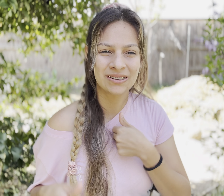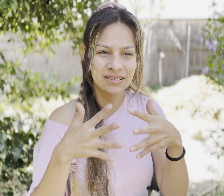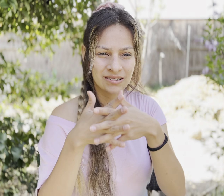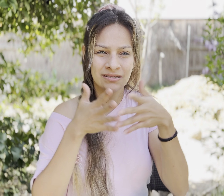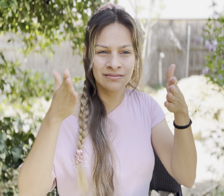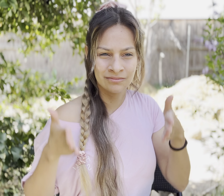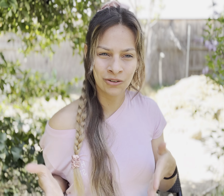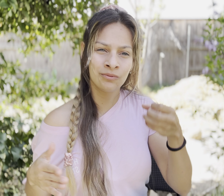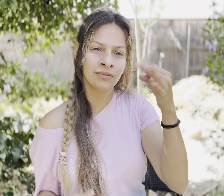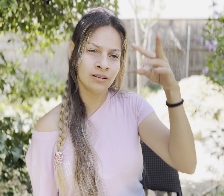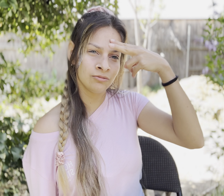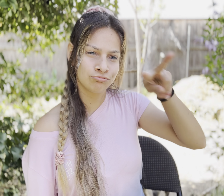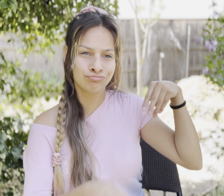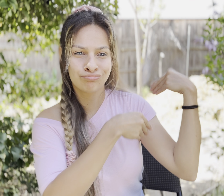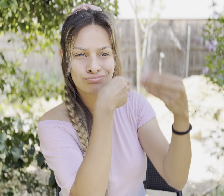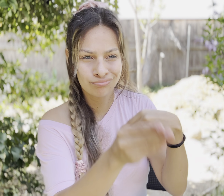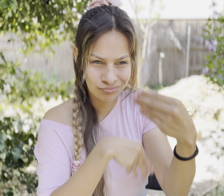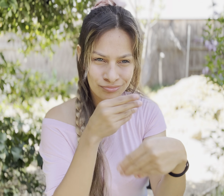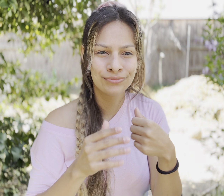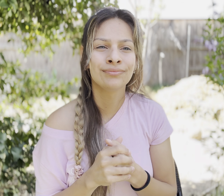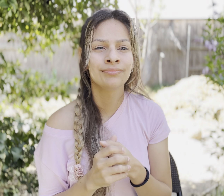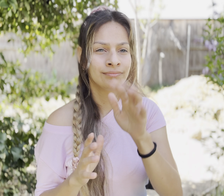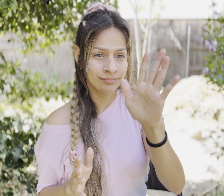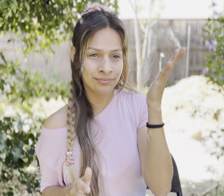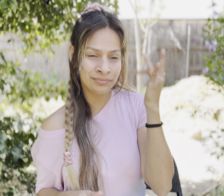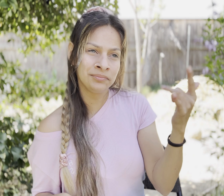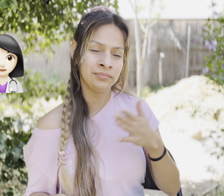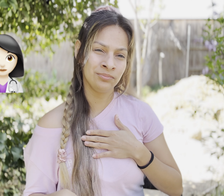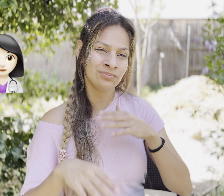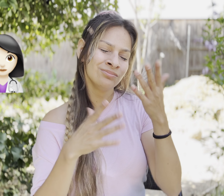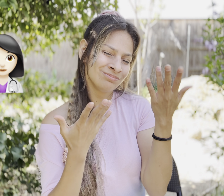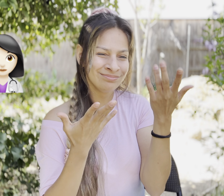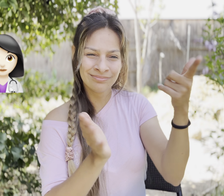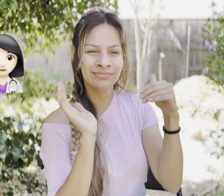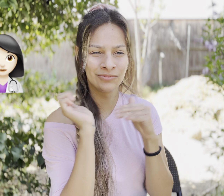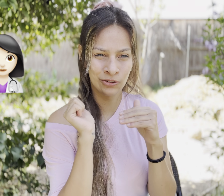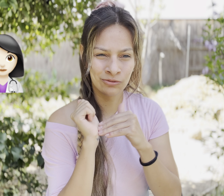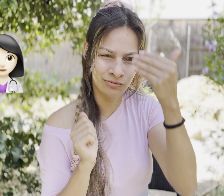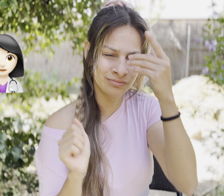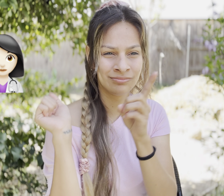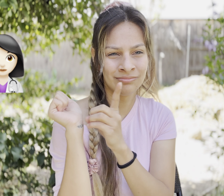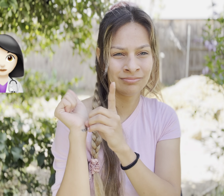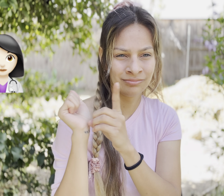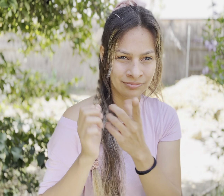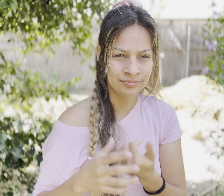American citizen of Mexico ancestry. Why? The doctor...